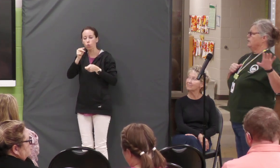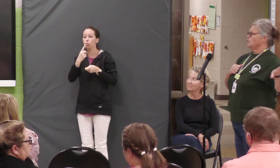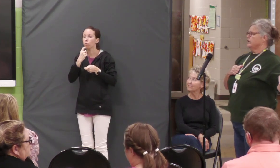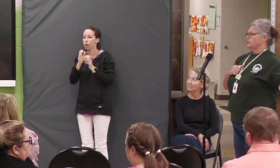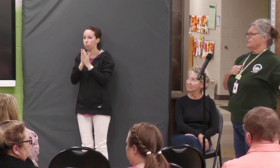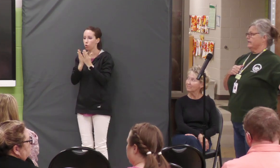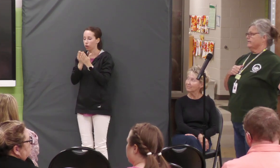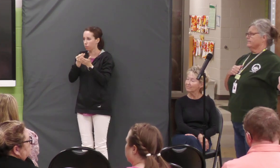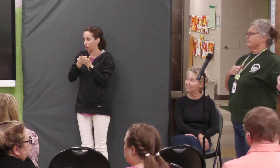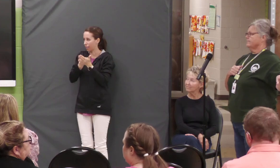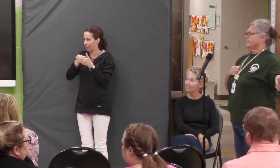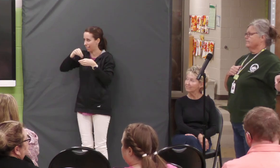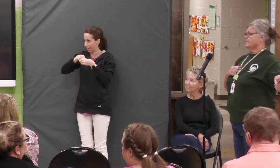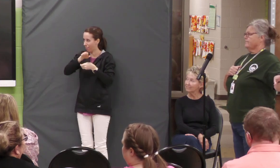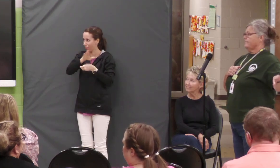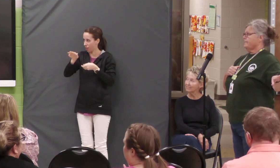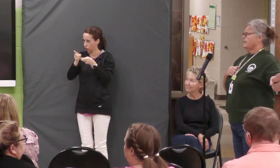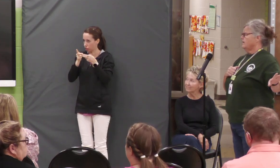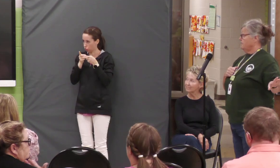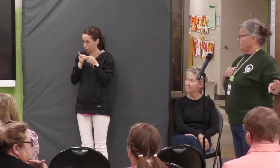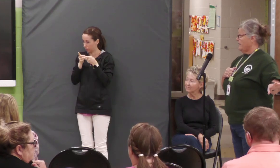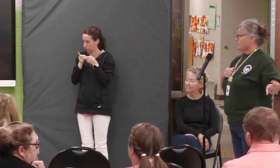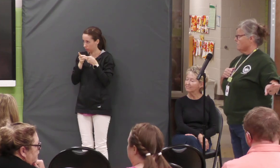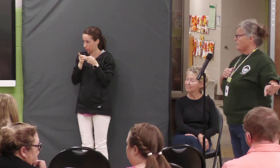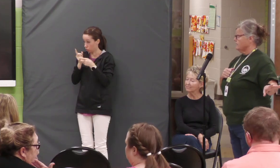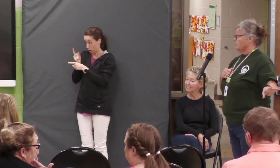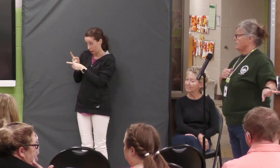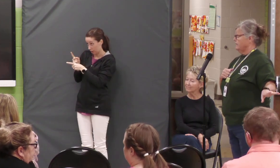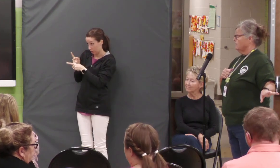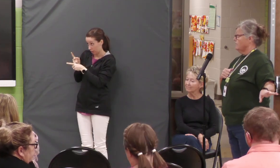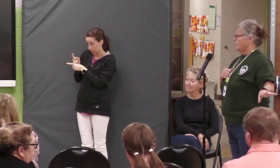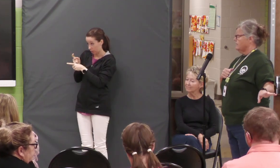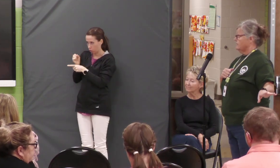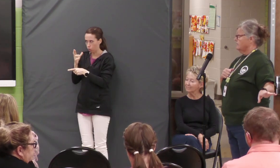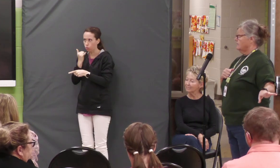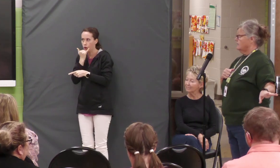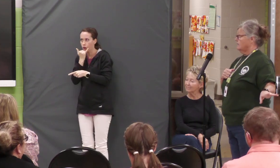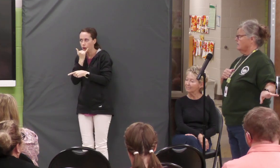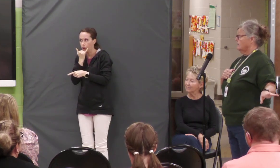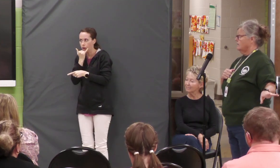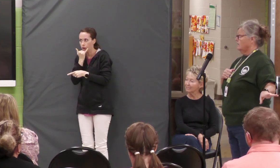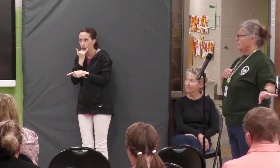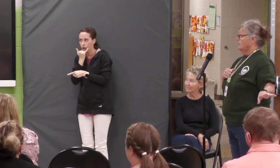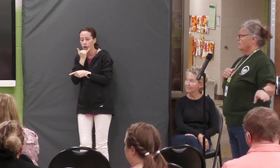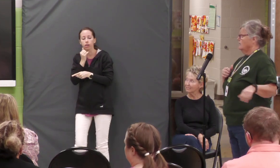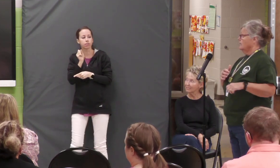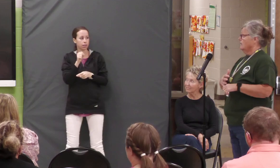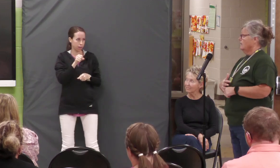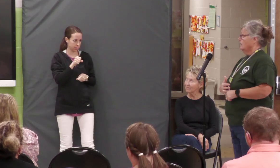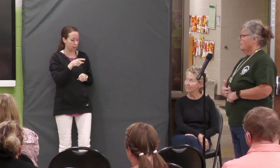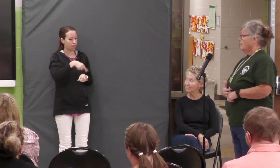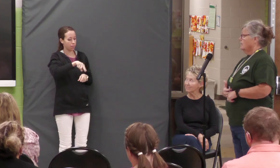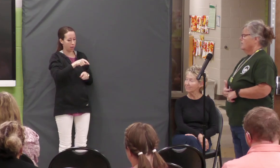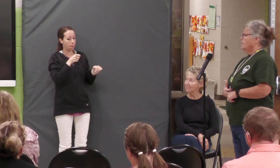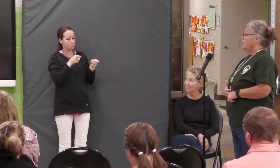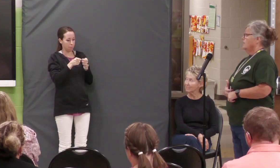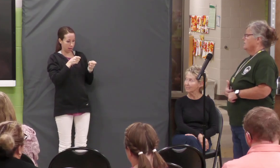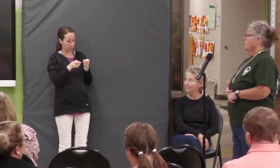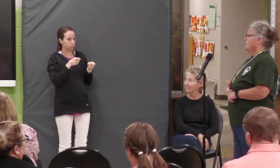in their district is that correct or incorrect yes they they manage them in accordance with